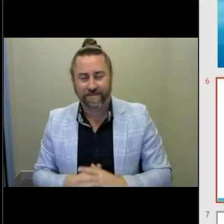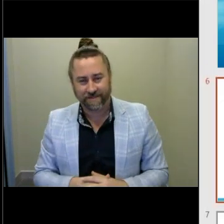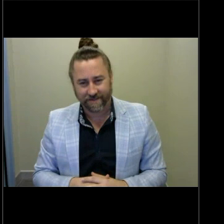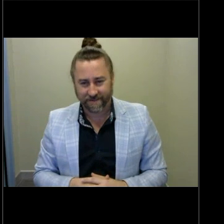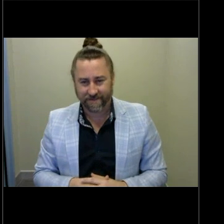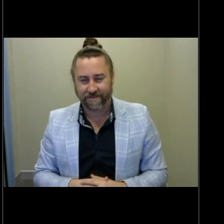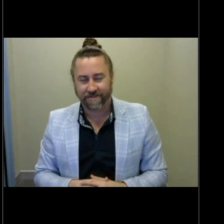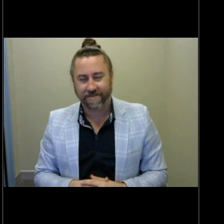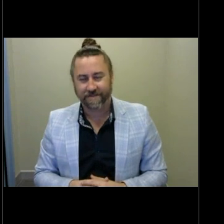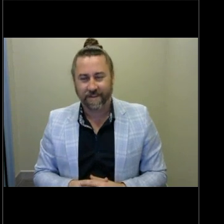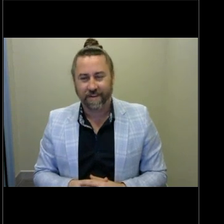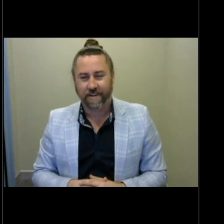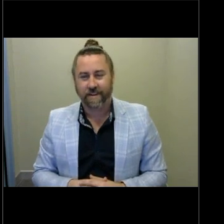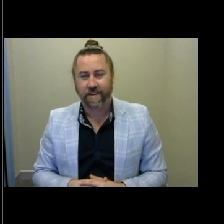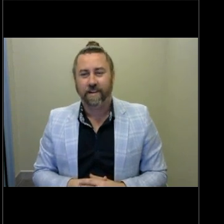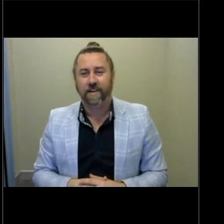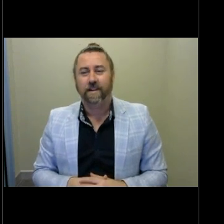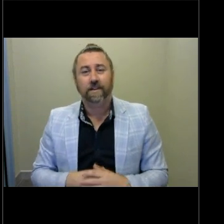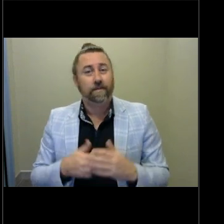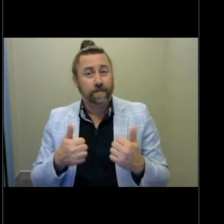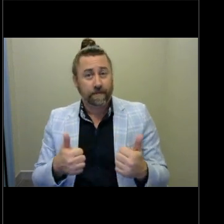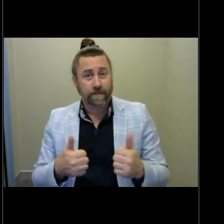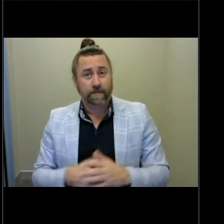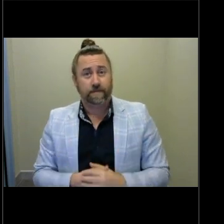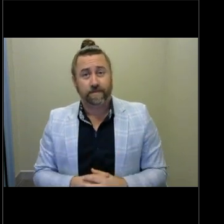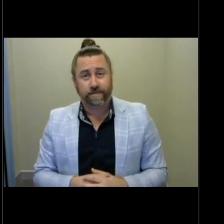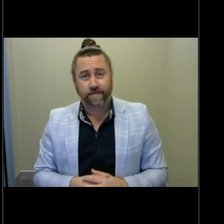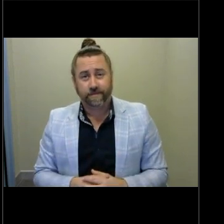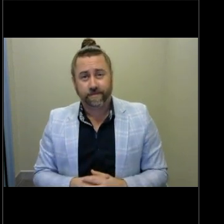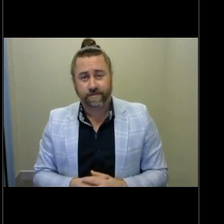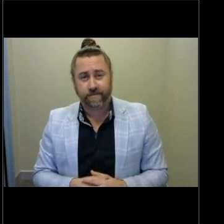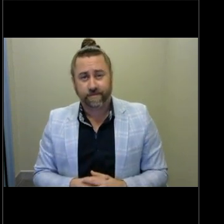All right.